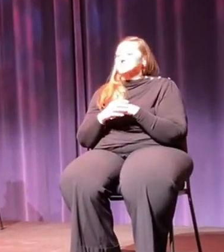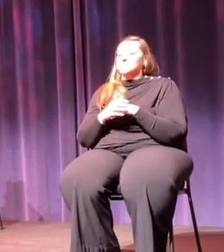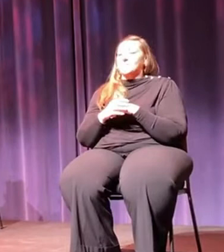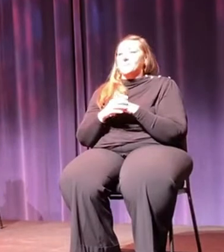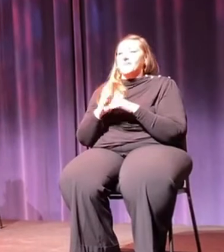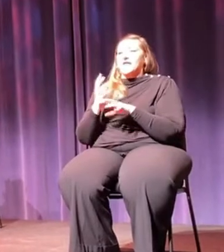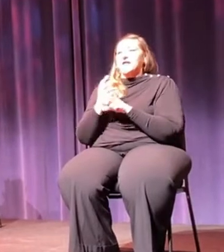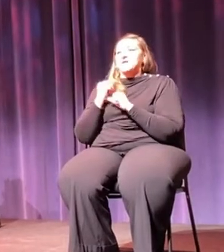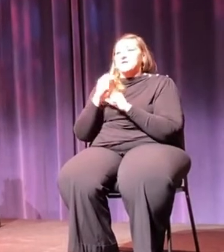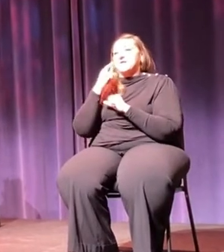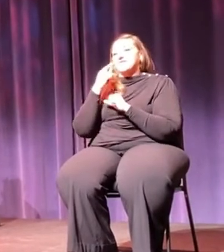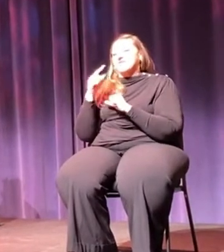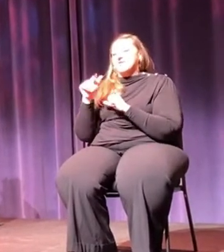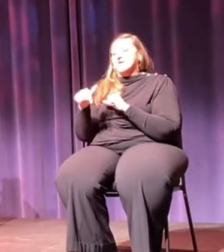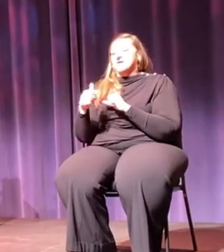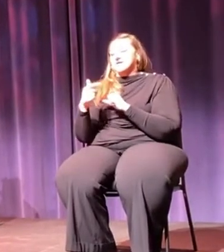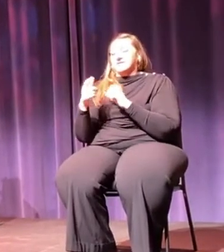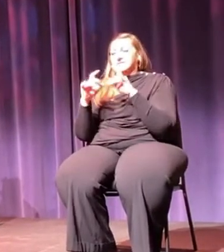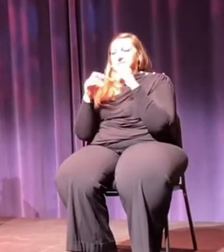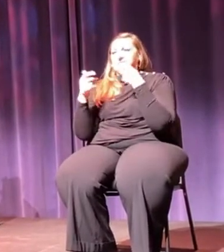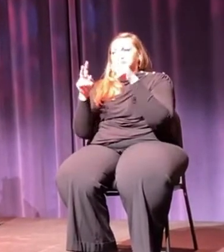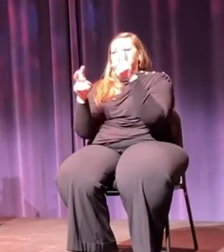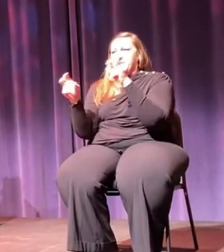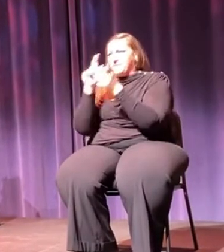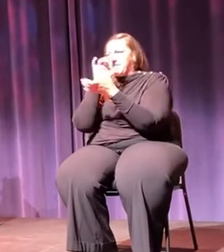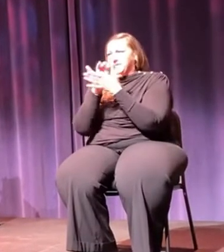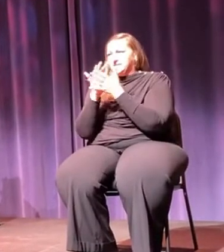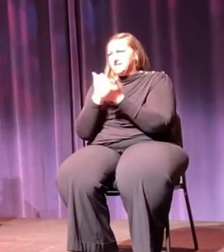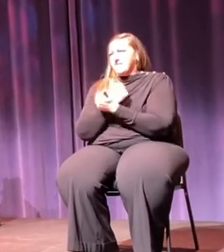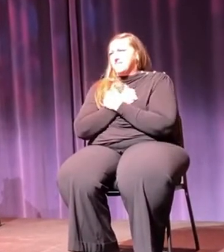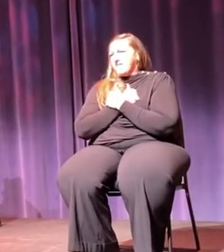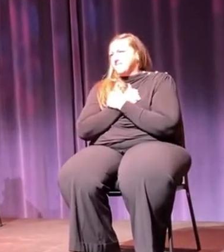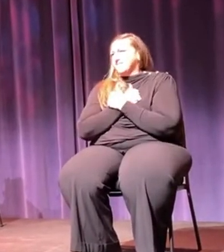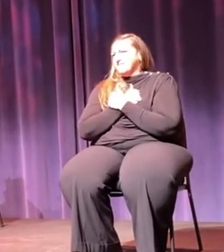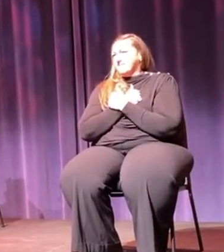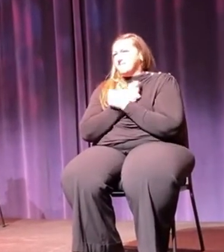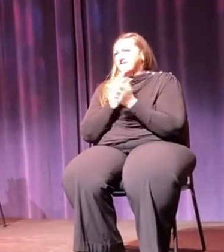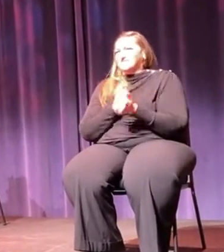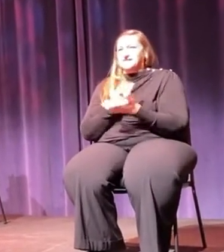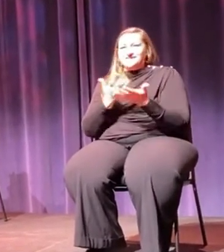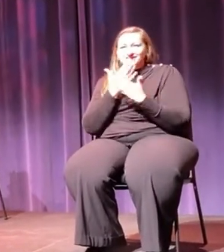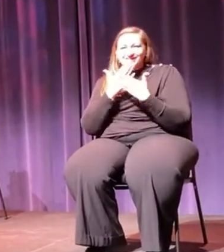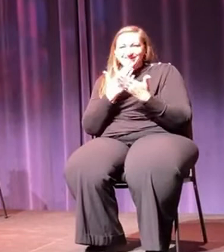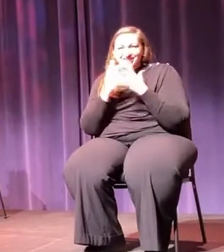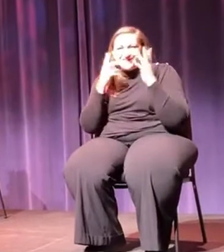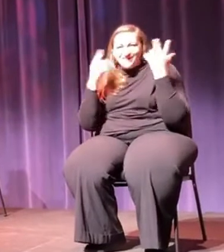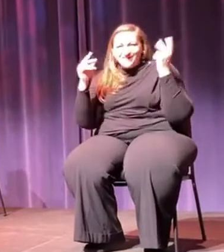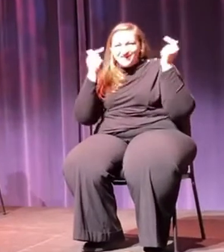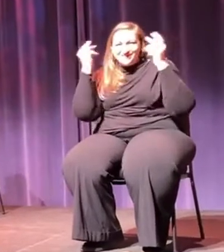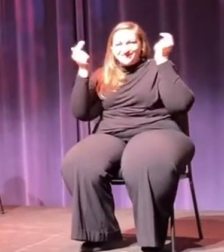for his title poem. He believes in Love and liberation. Thank you so much, please welcome huiying.